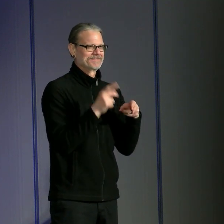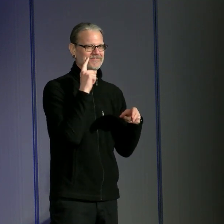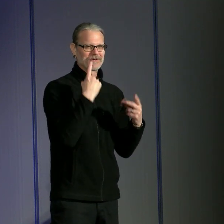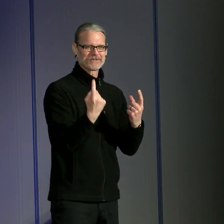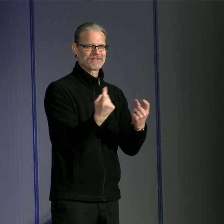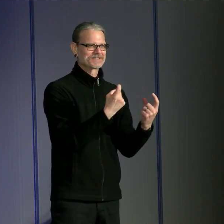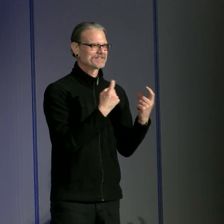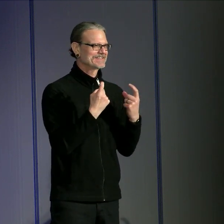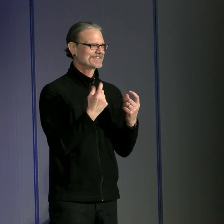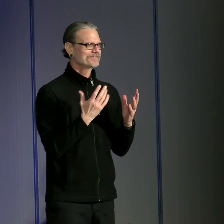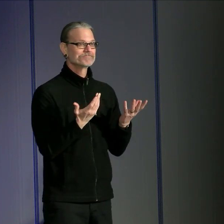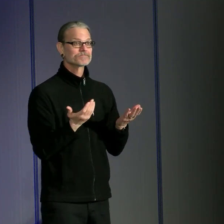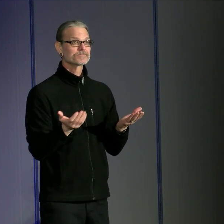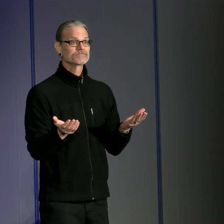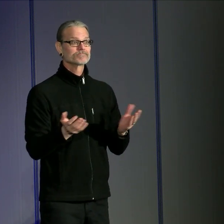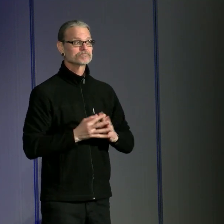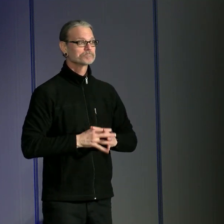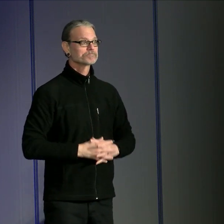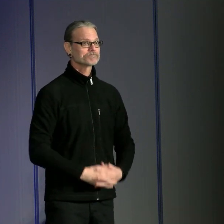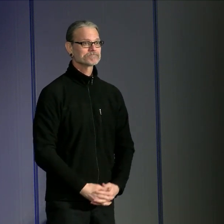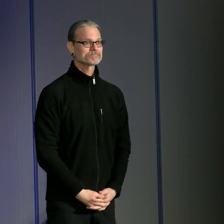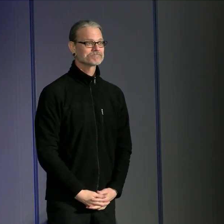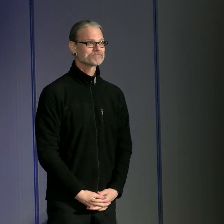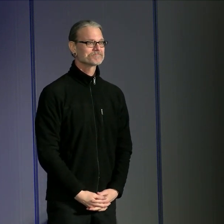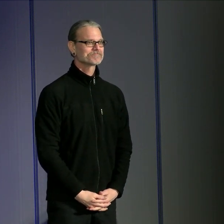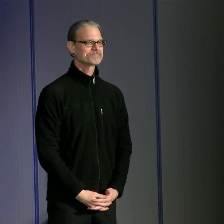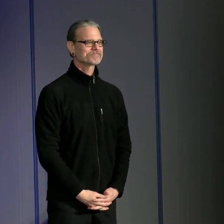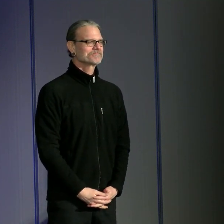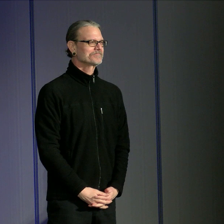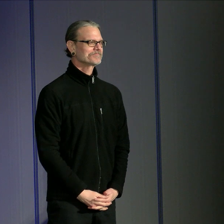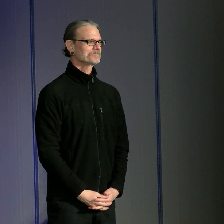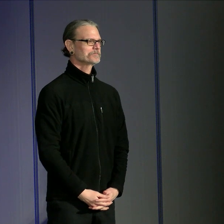anybody has any questions for me.